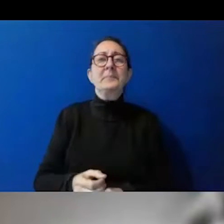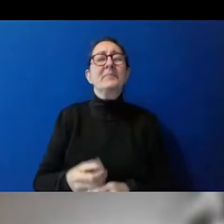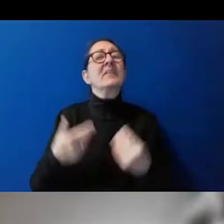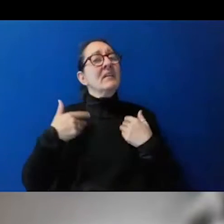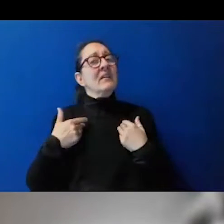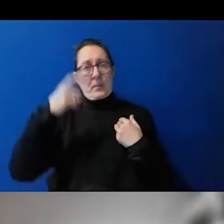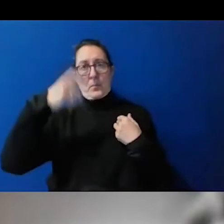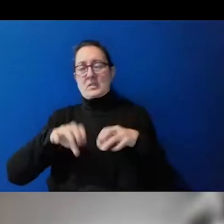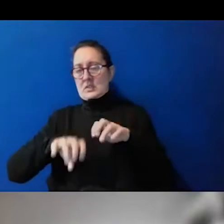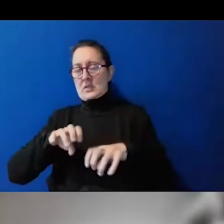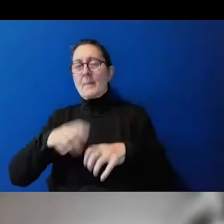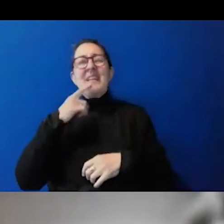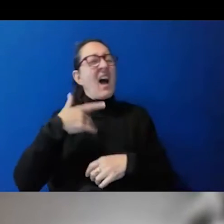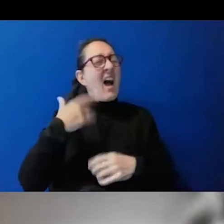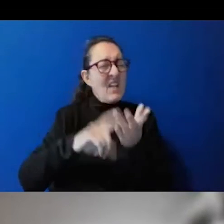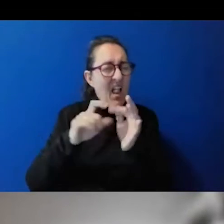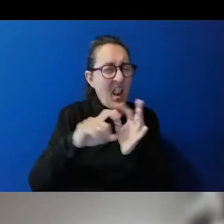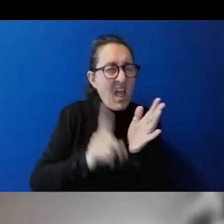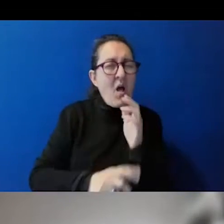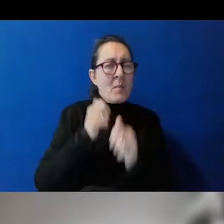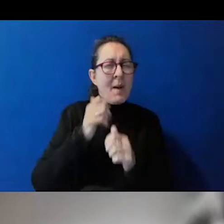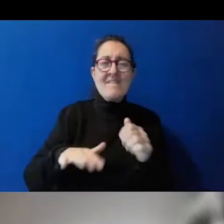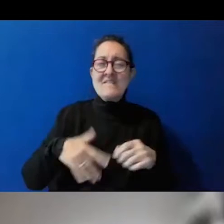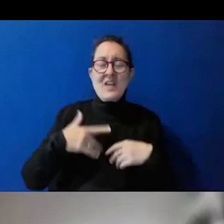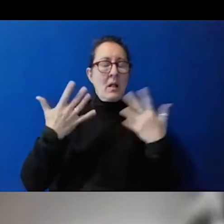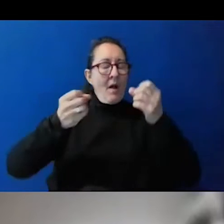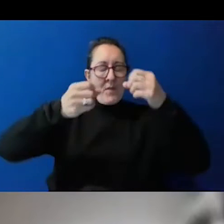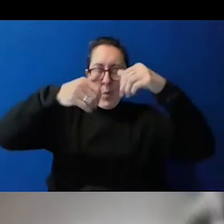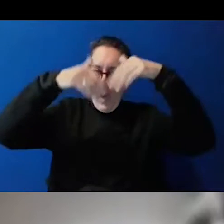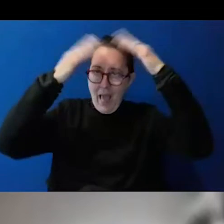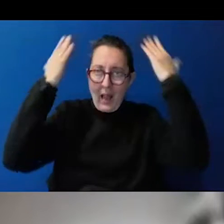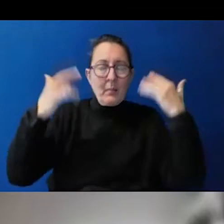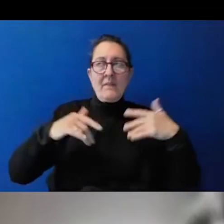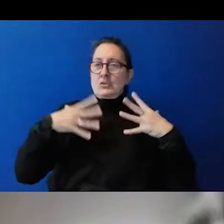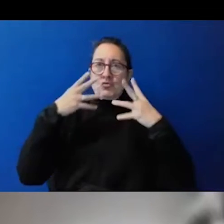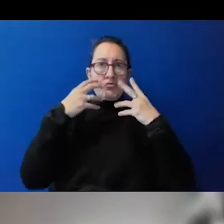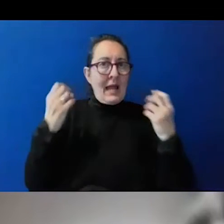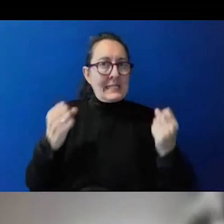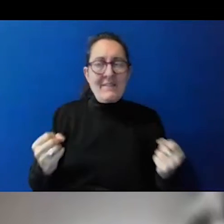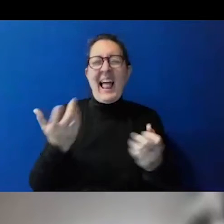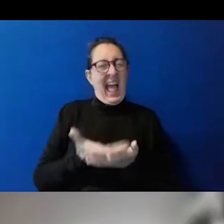overwhelming and stressful for a lot of people um how can somebody get help from legal aid and where